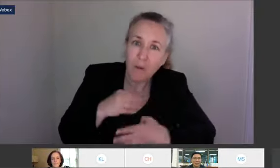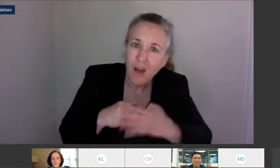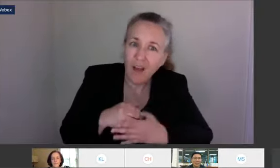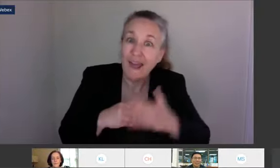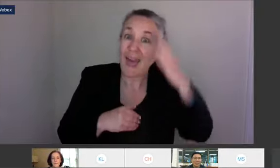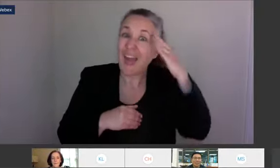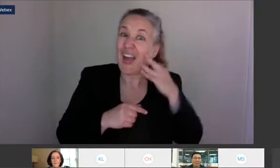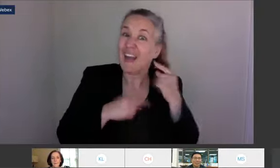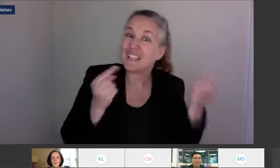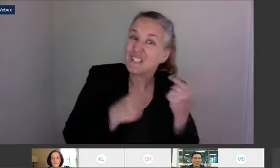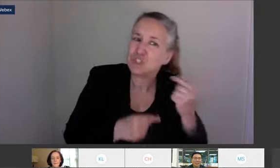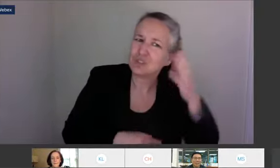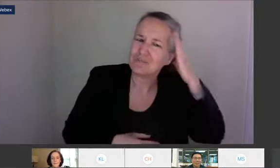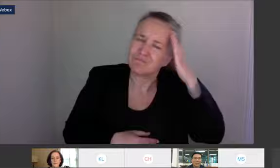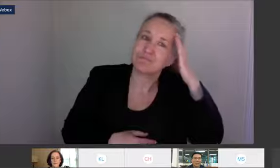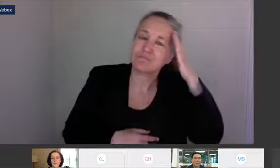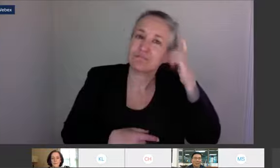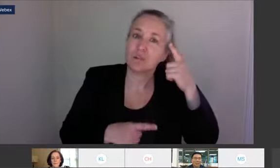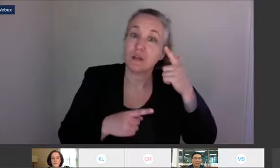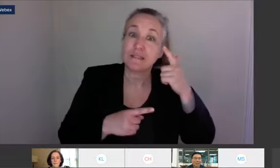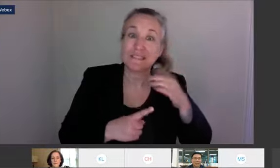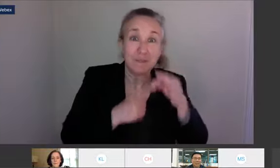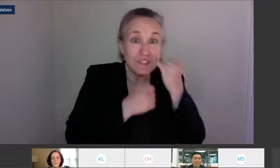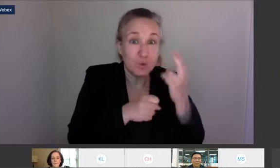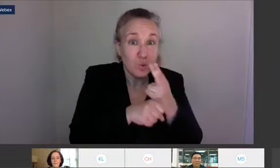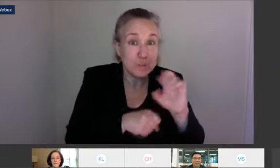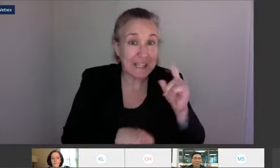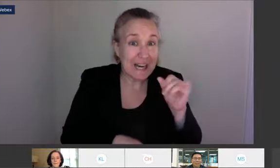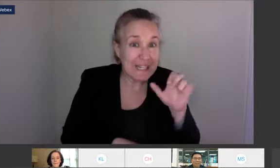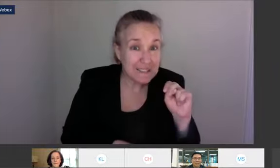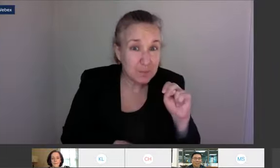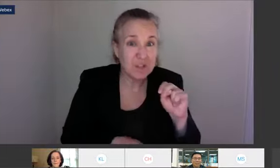patients are taking blood thinners or on aspirin or sudden inability to see